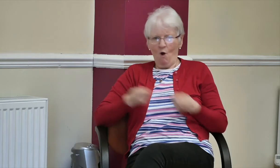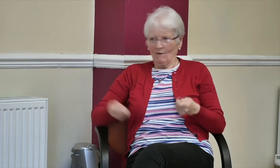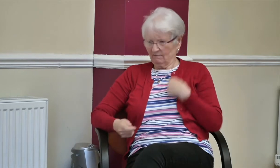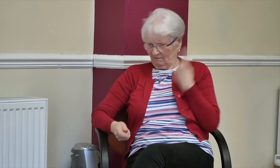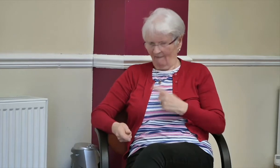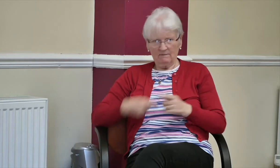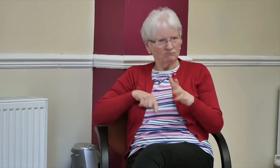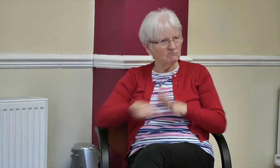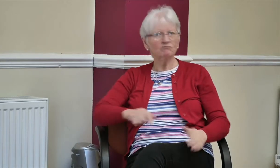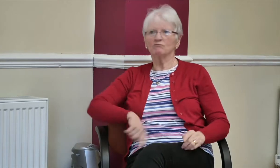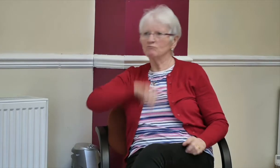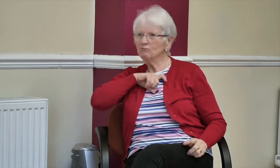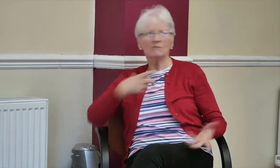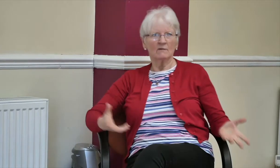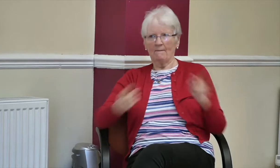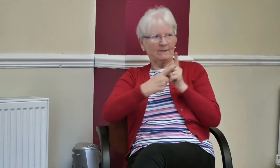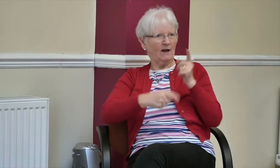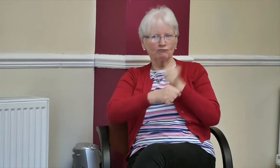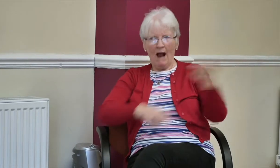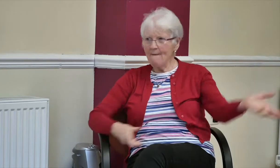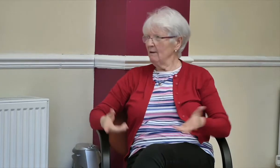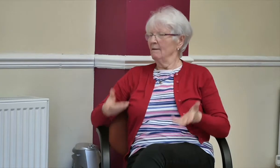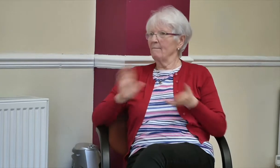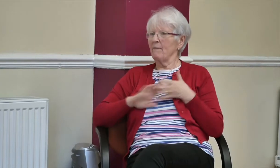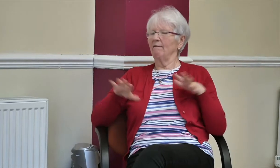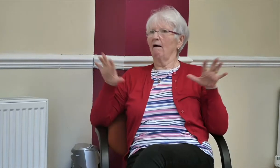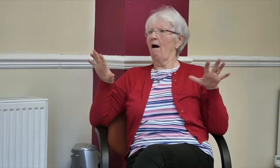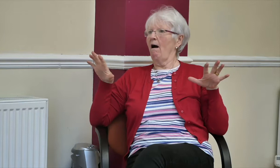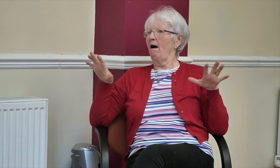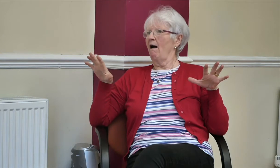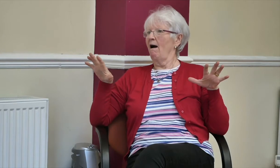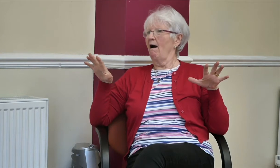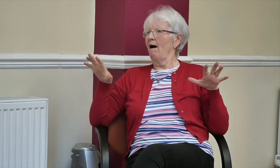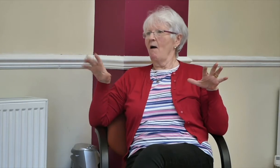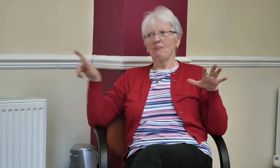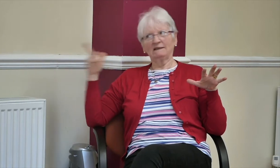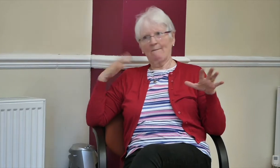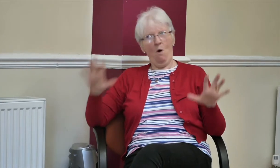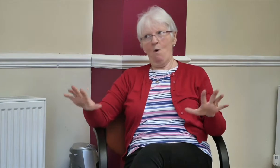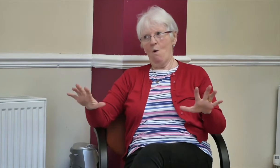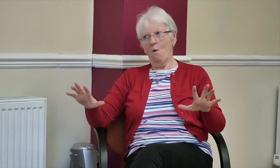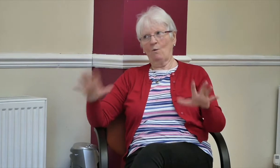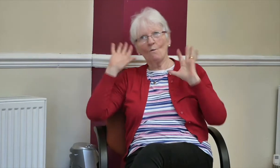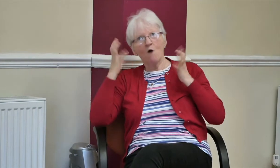I'm in control of my life. I go out, I'm confident, I met Gerwyn... I surprised my mother! They didn't expect that in those days.